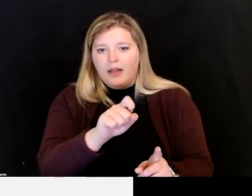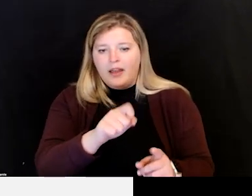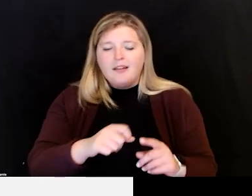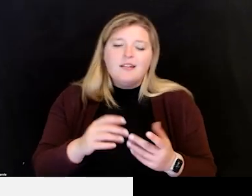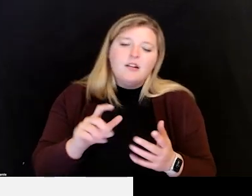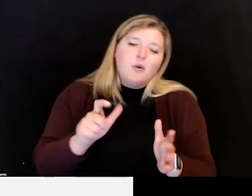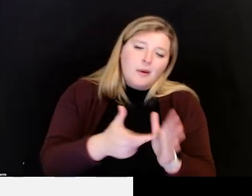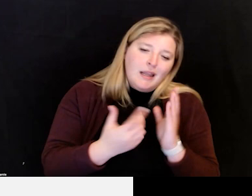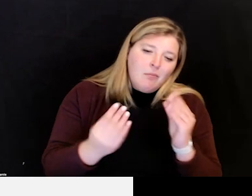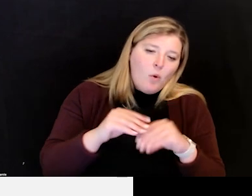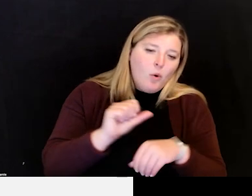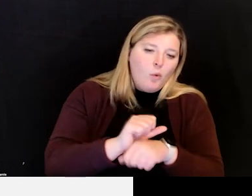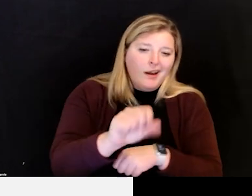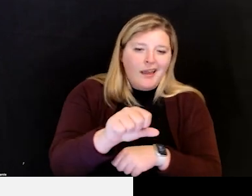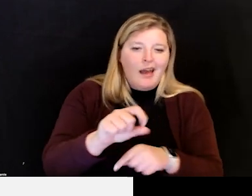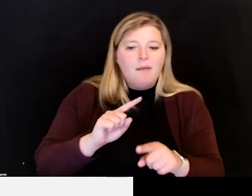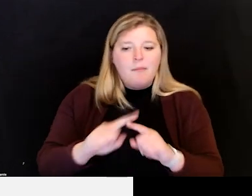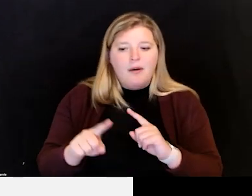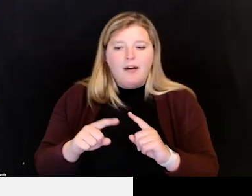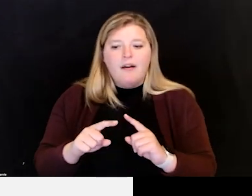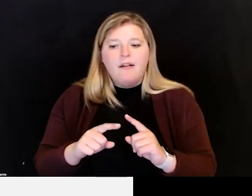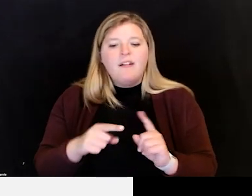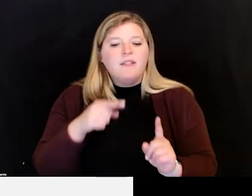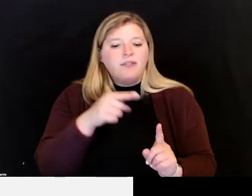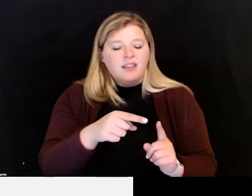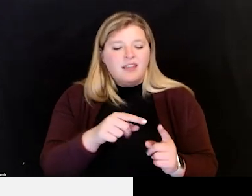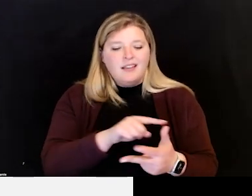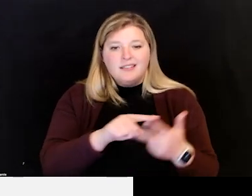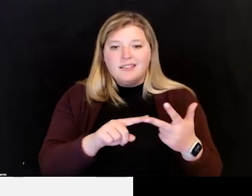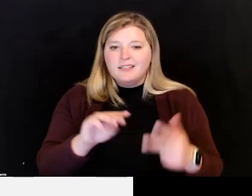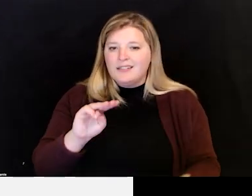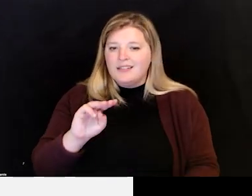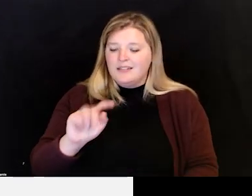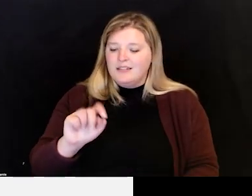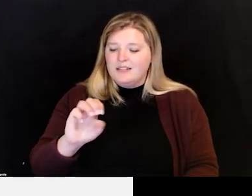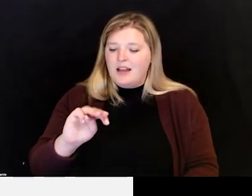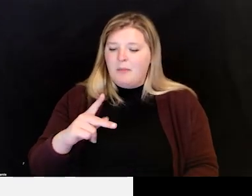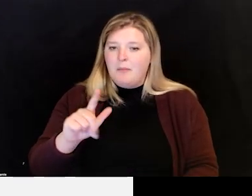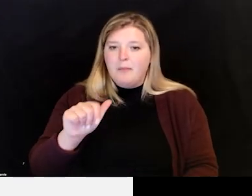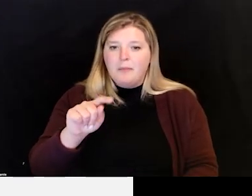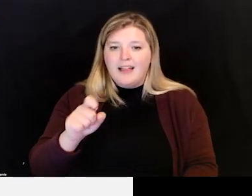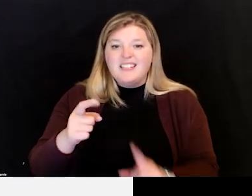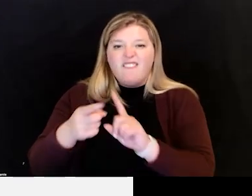but I like to call them an accessible starting place. So I hope that's helpful to you.